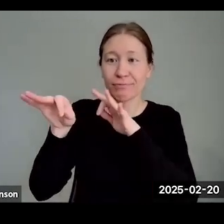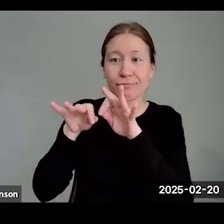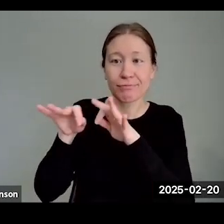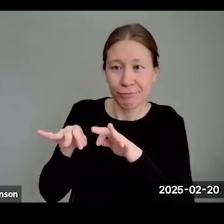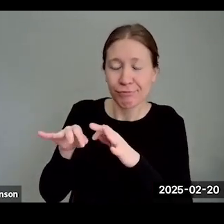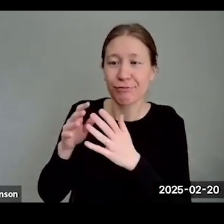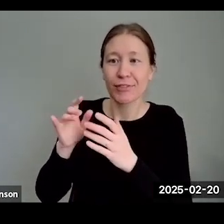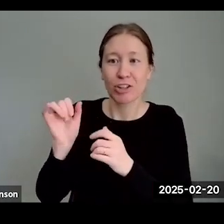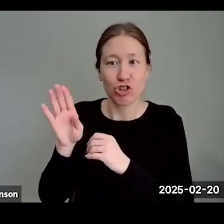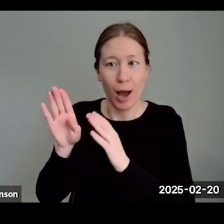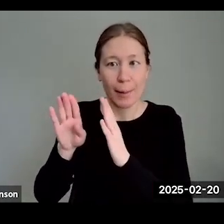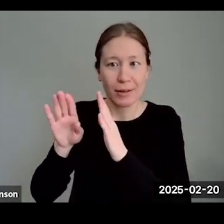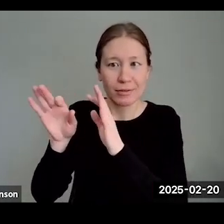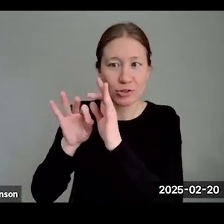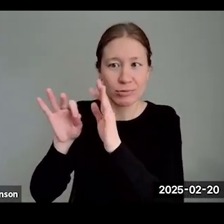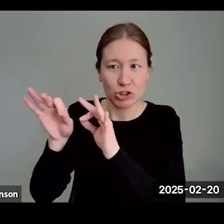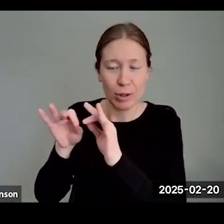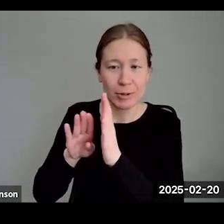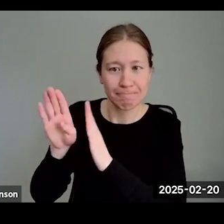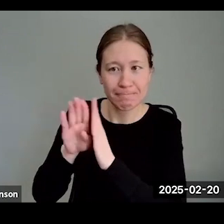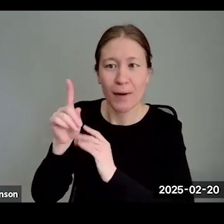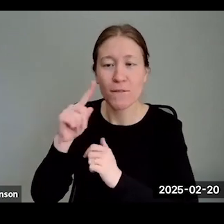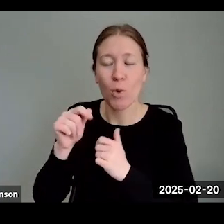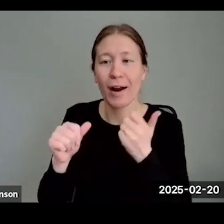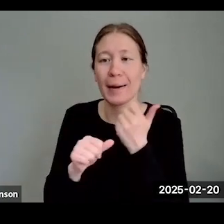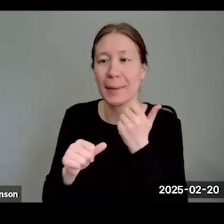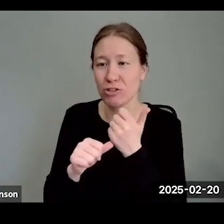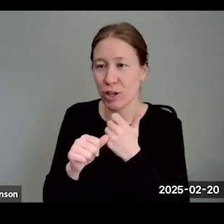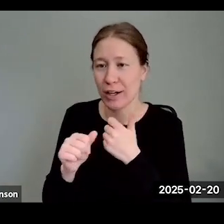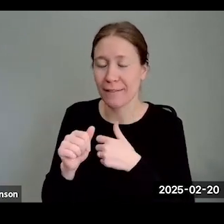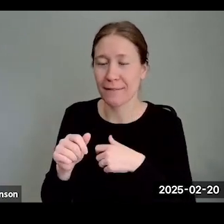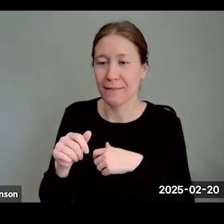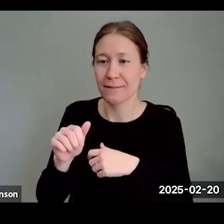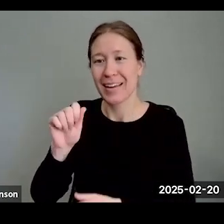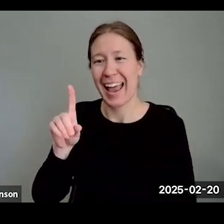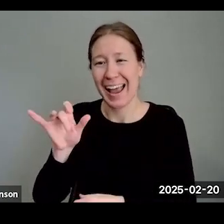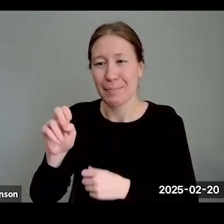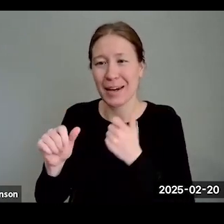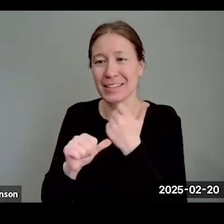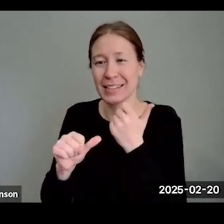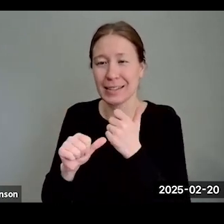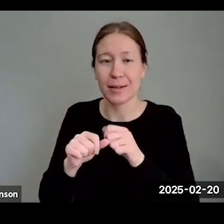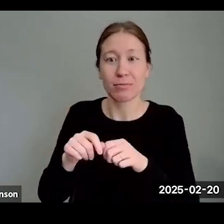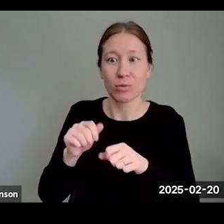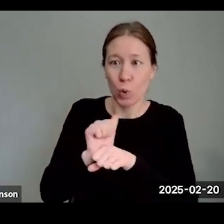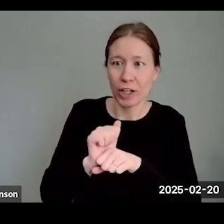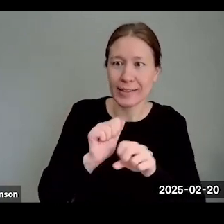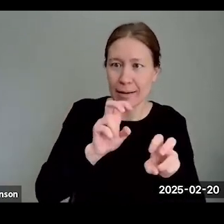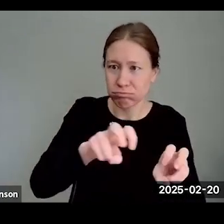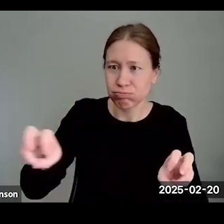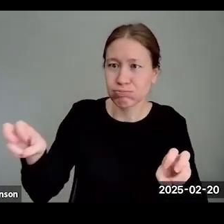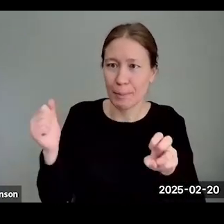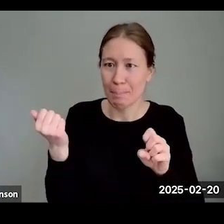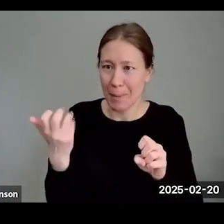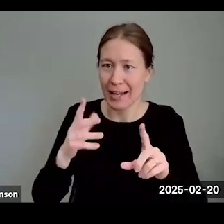for the position of an administrative assistant that works in multiple buildings across campus. That included the requirement